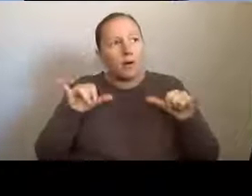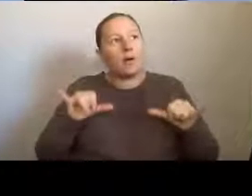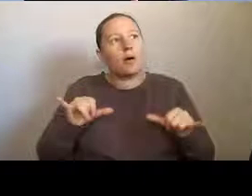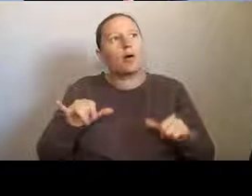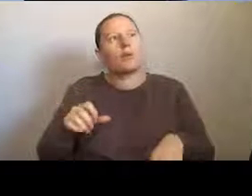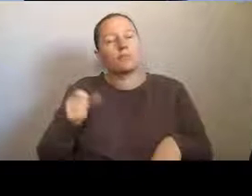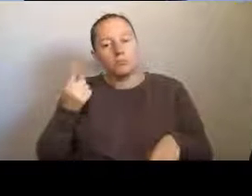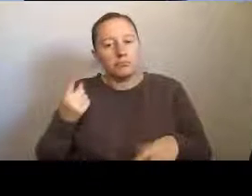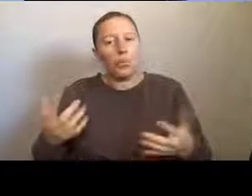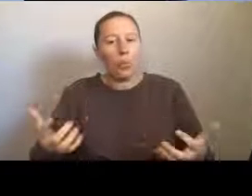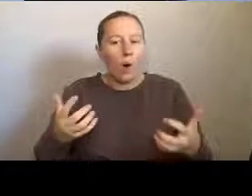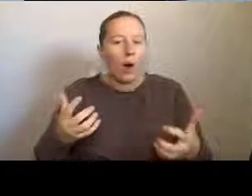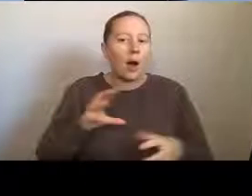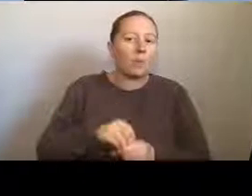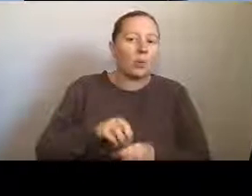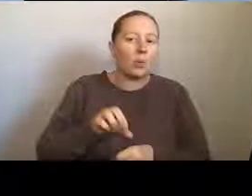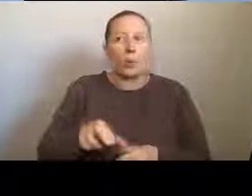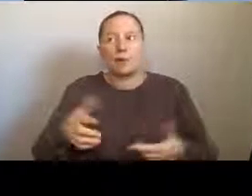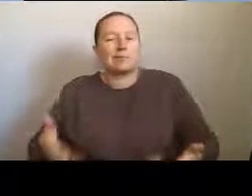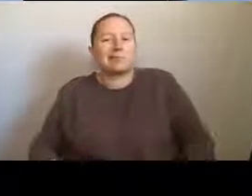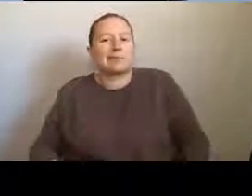or might not want to participate in the research study.